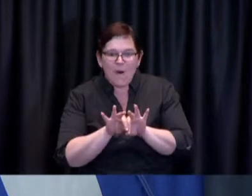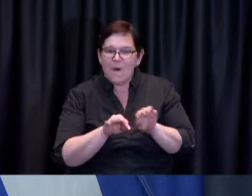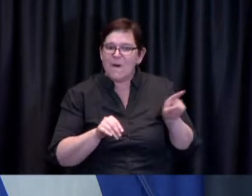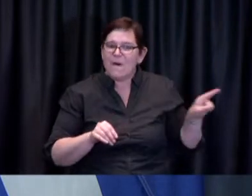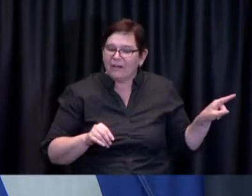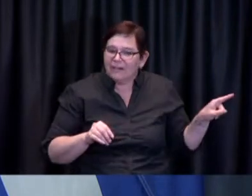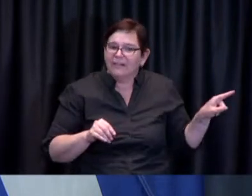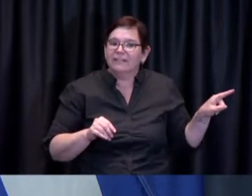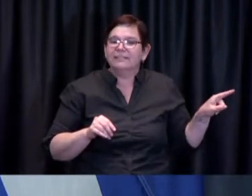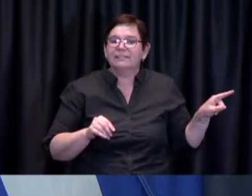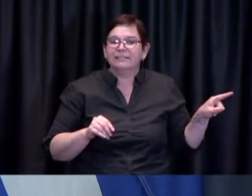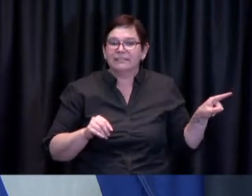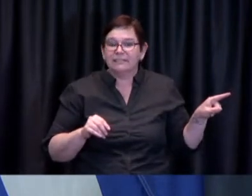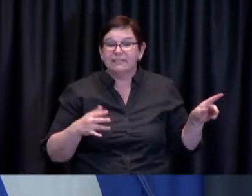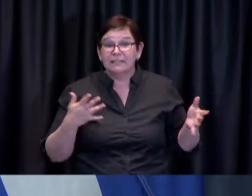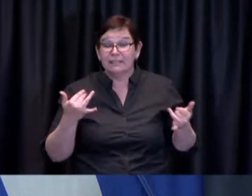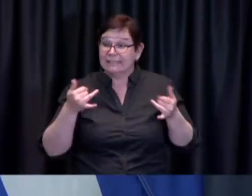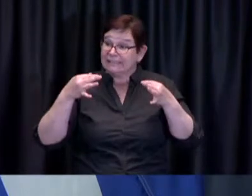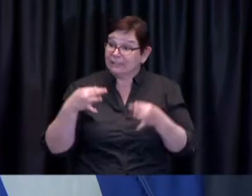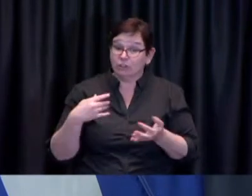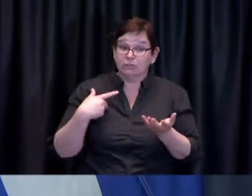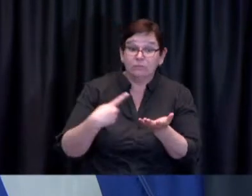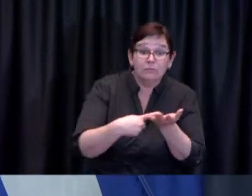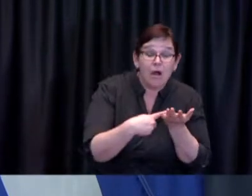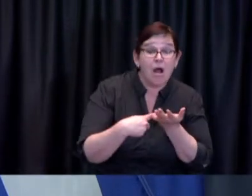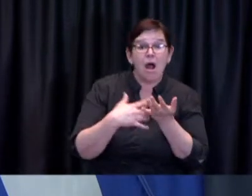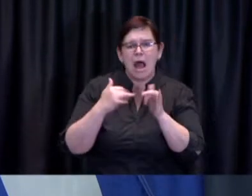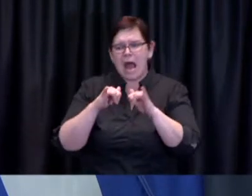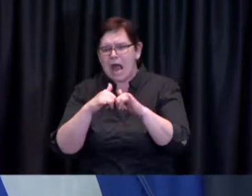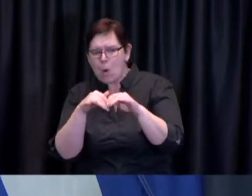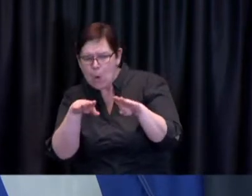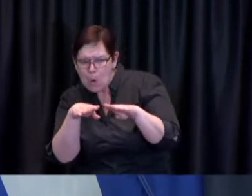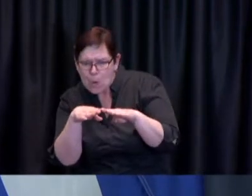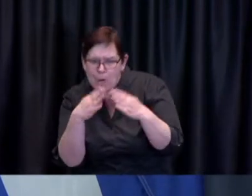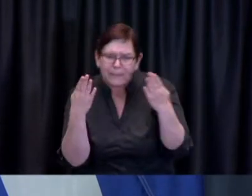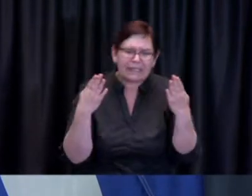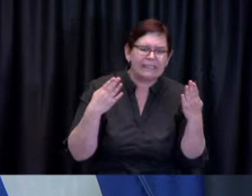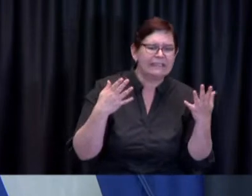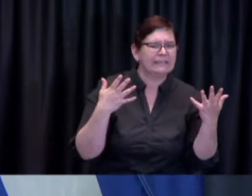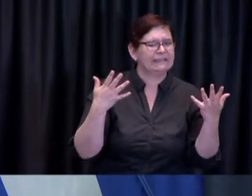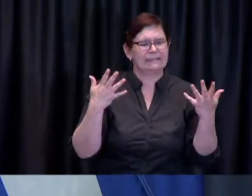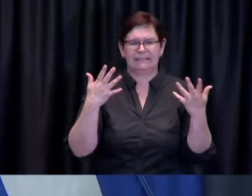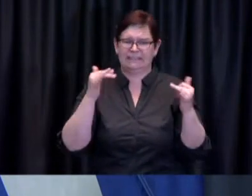talking about now in respect of reopening are largely around human behaviour and how people